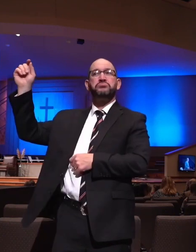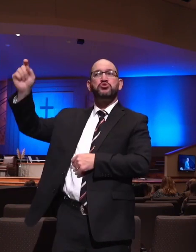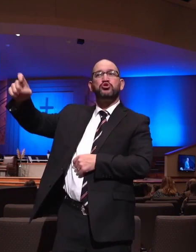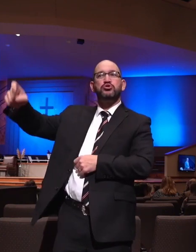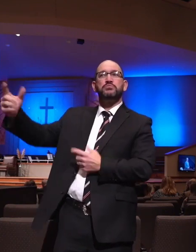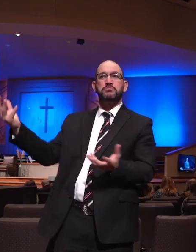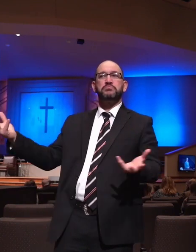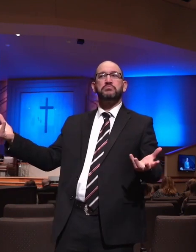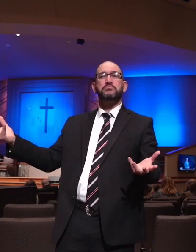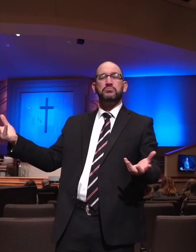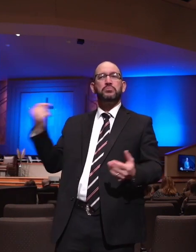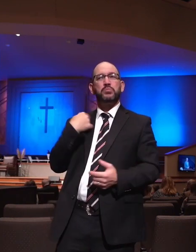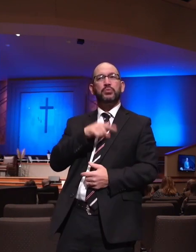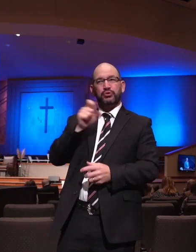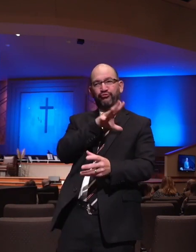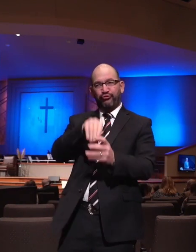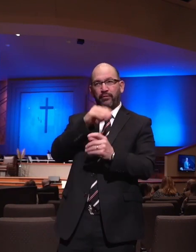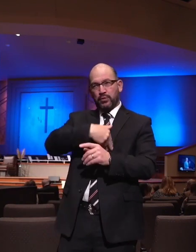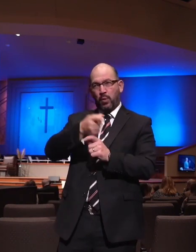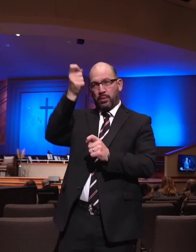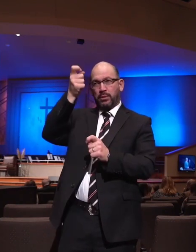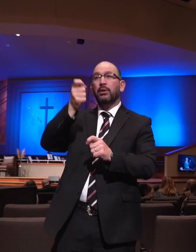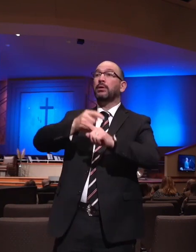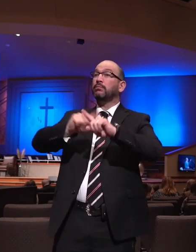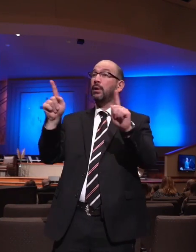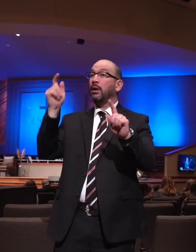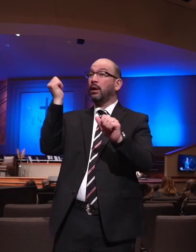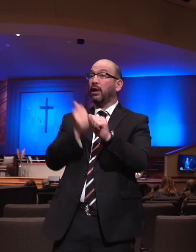that's good you should but I will tell you every trip you take